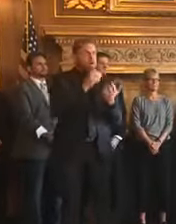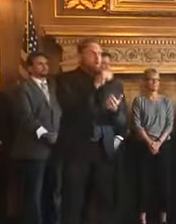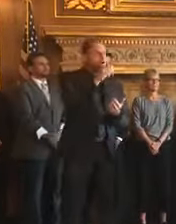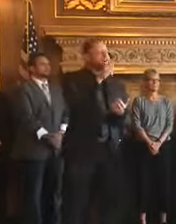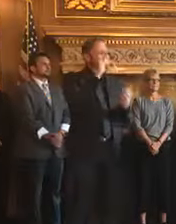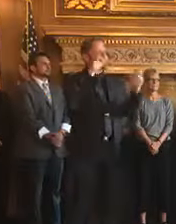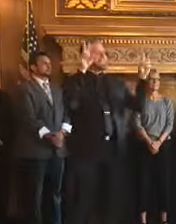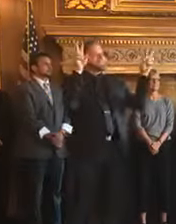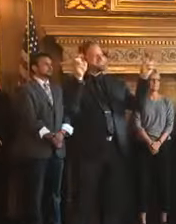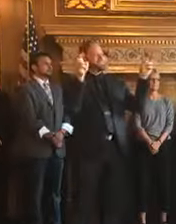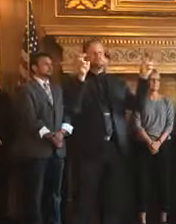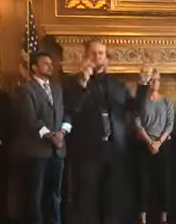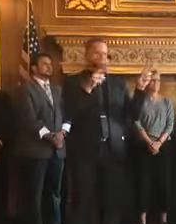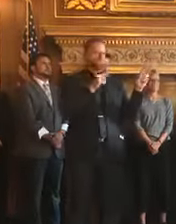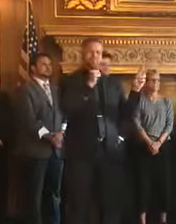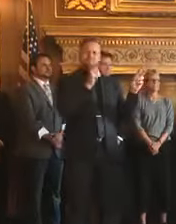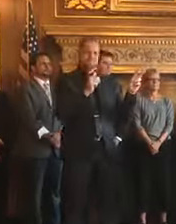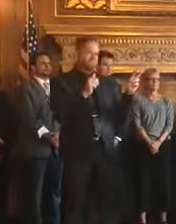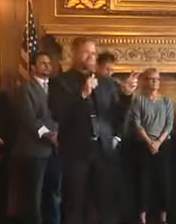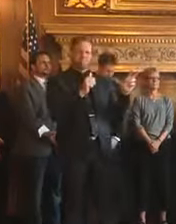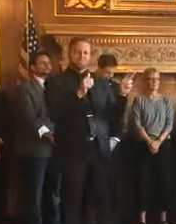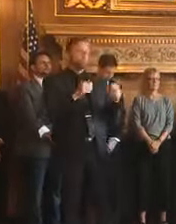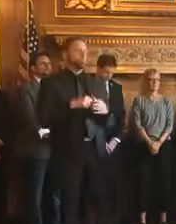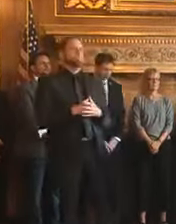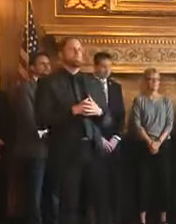that all Wisconsinites have a voice and are able to communicate.